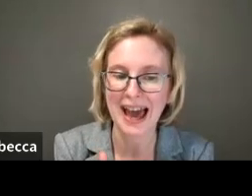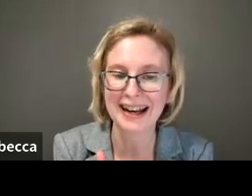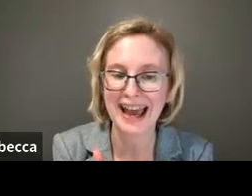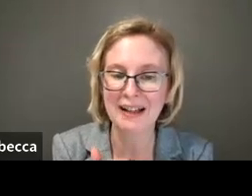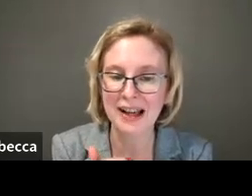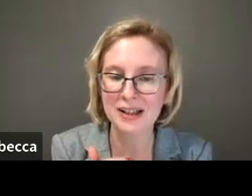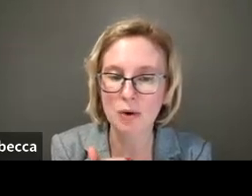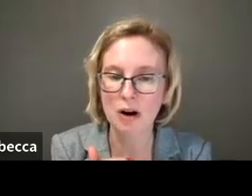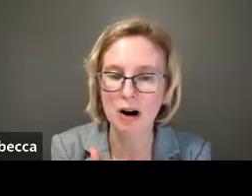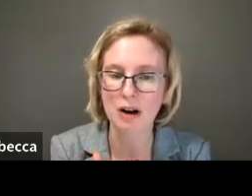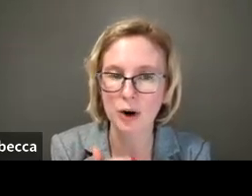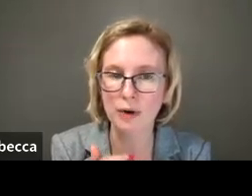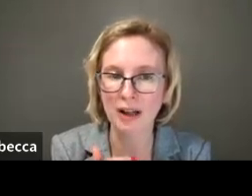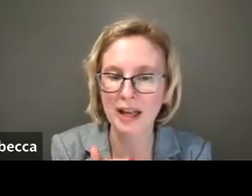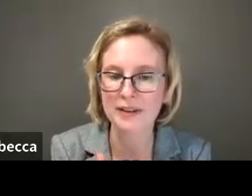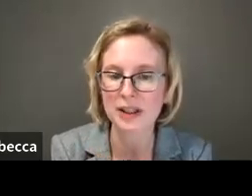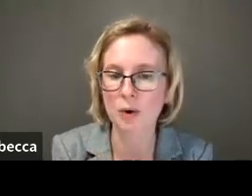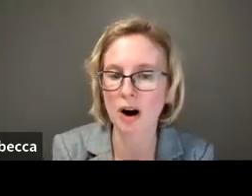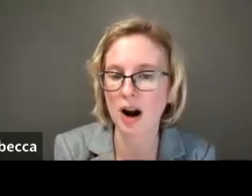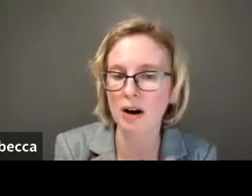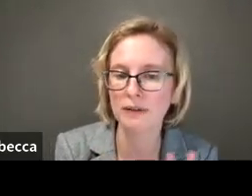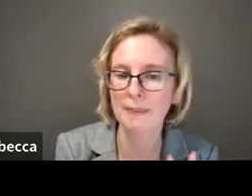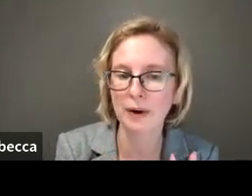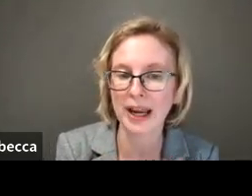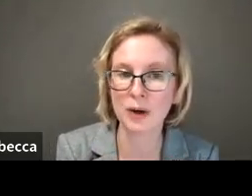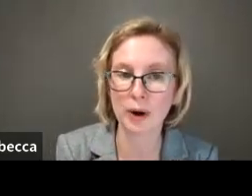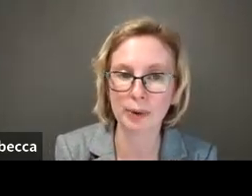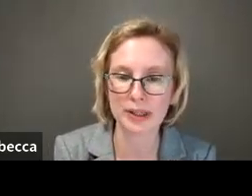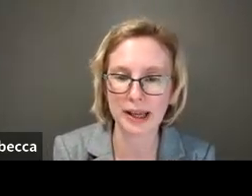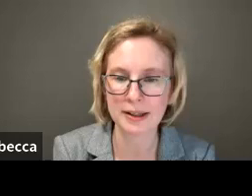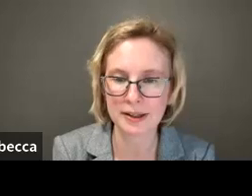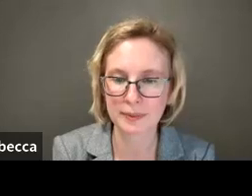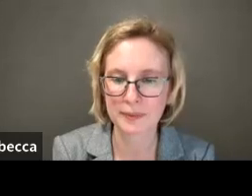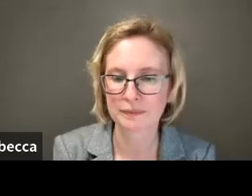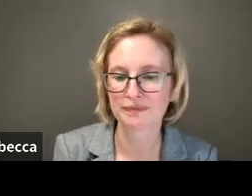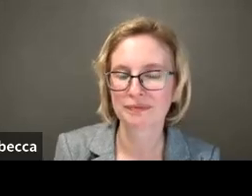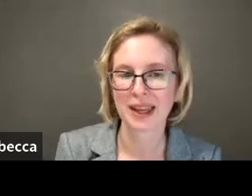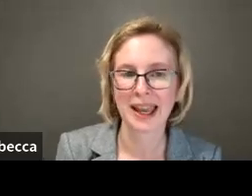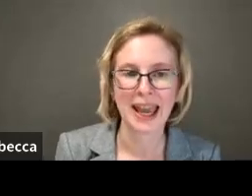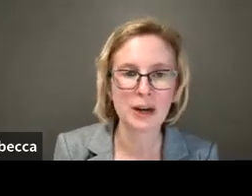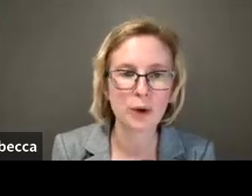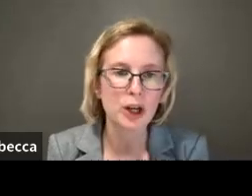had an Ally score an overall ally score, about 81%. And if we